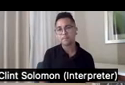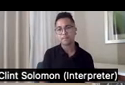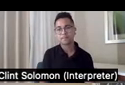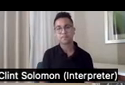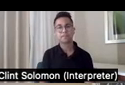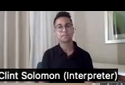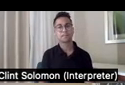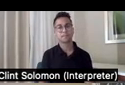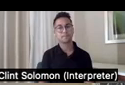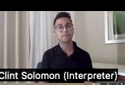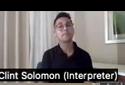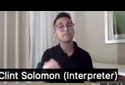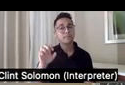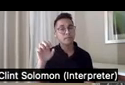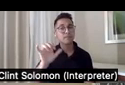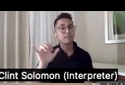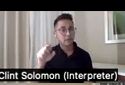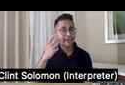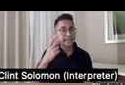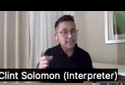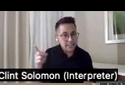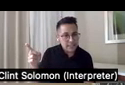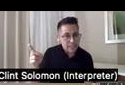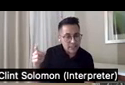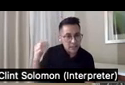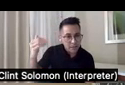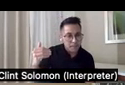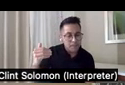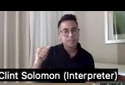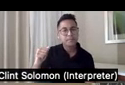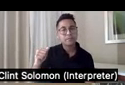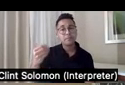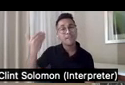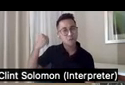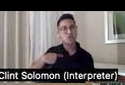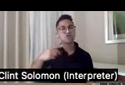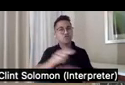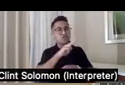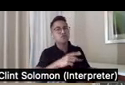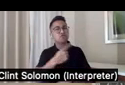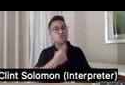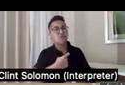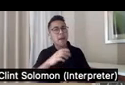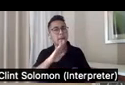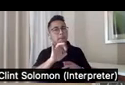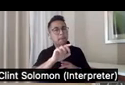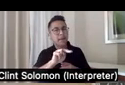and you see the edge that's red earlier on she had to use a red bin but now having an edge of red